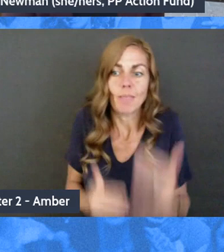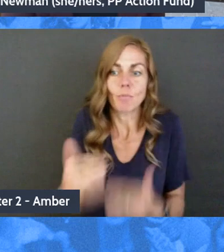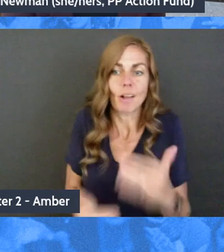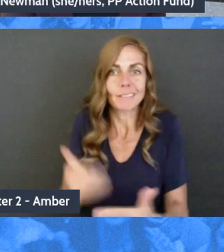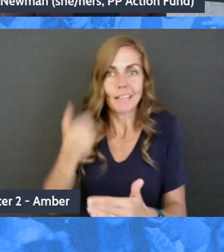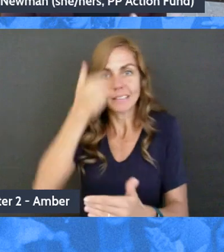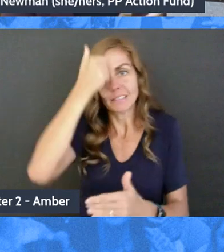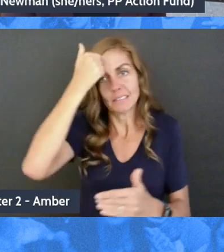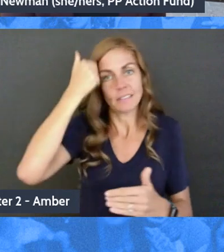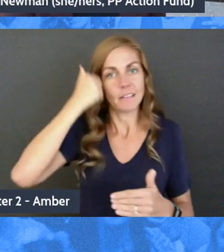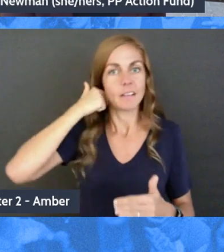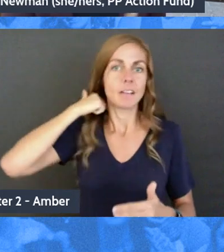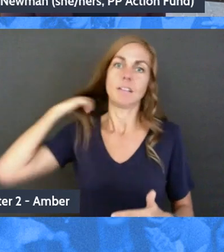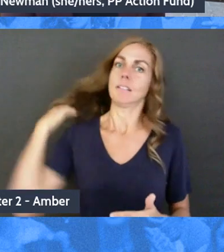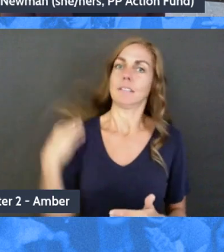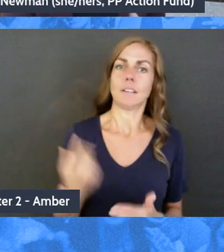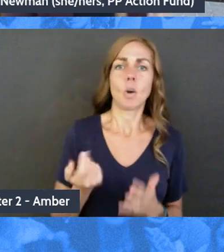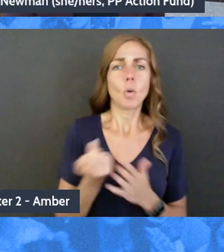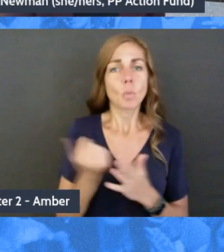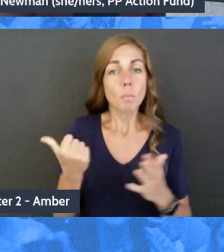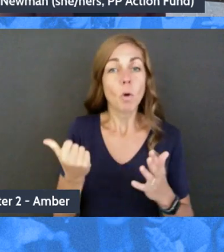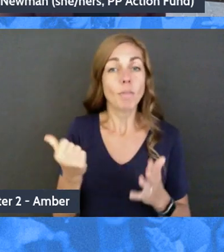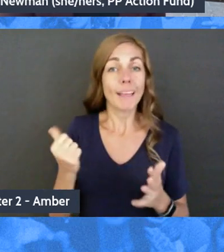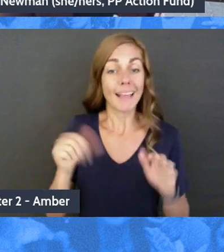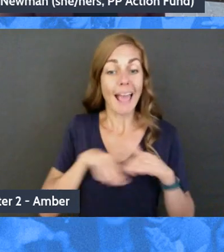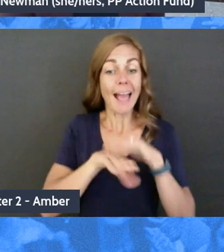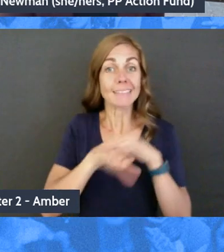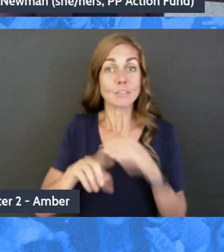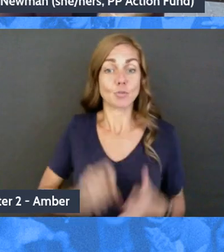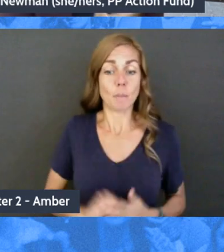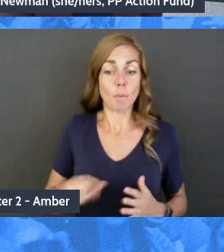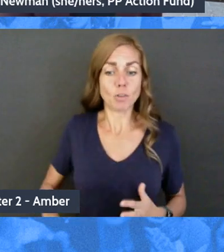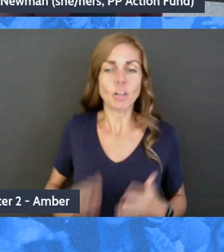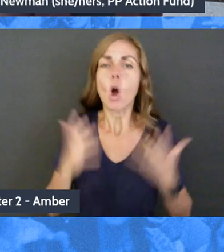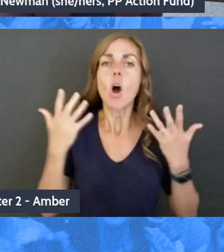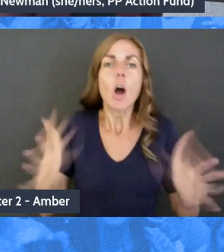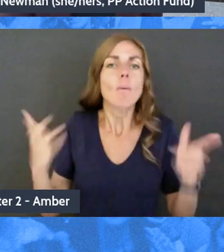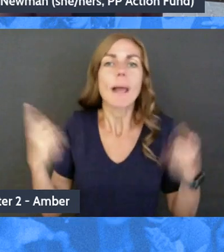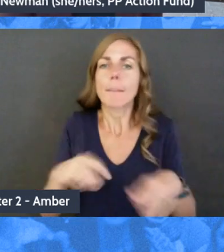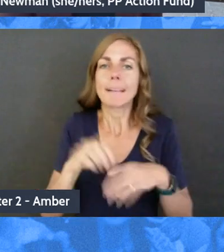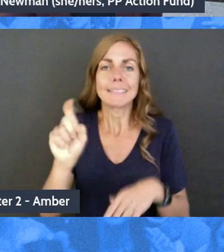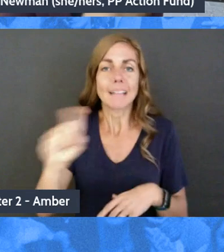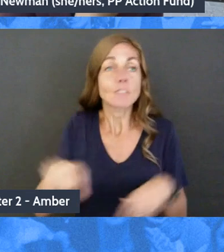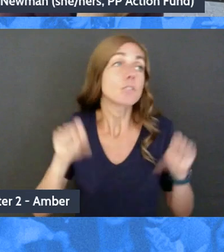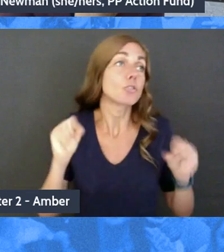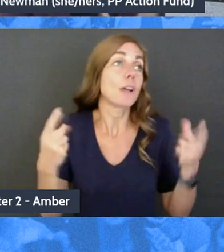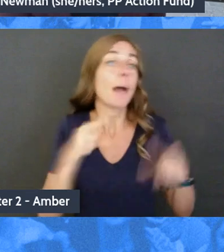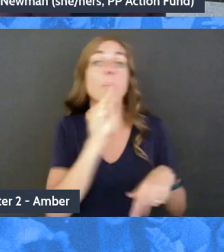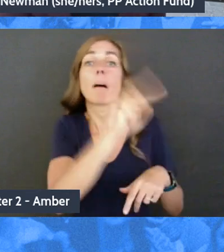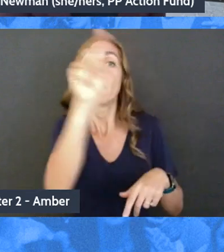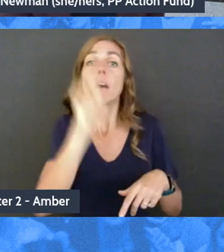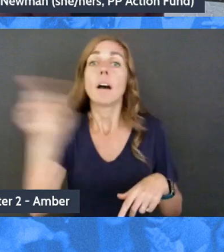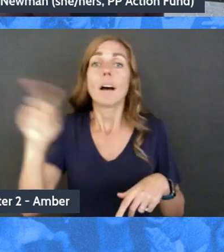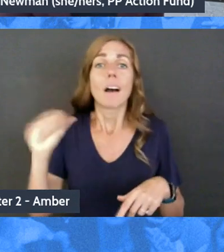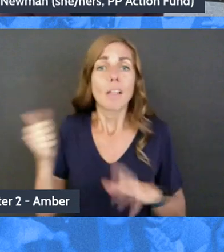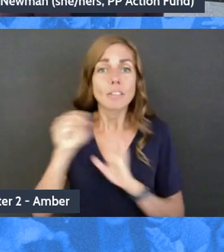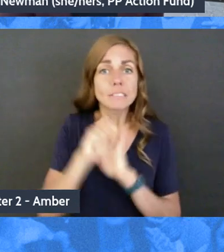elimination of access to abortion is already happening in Texas. It could happen in other states and Congress can step in